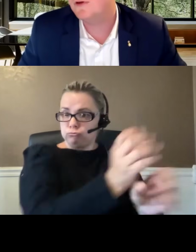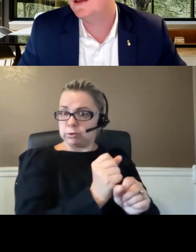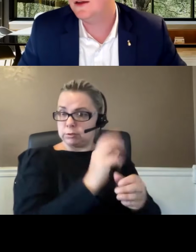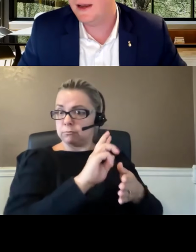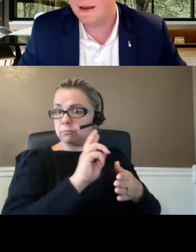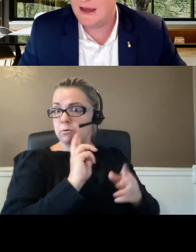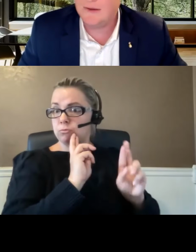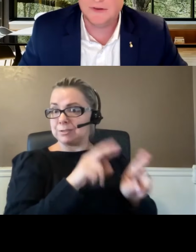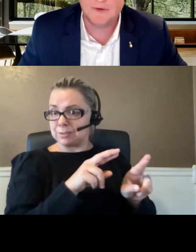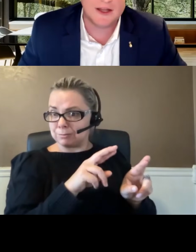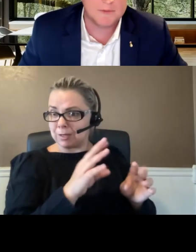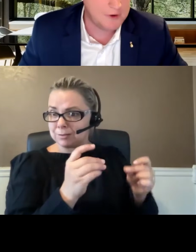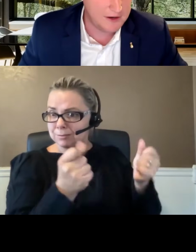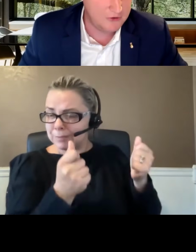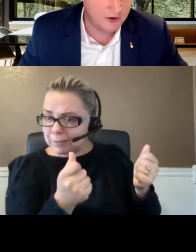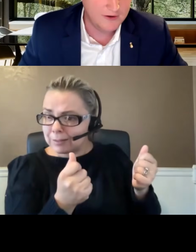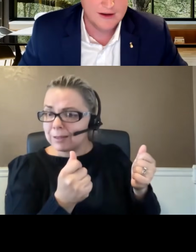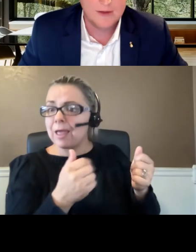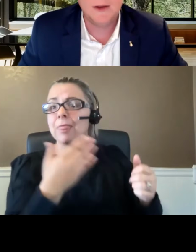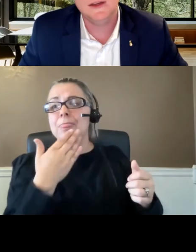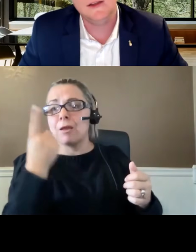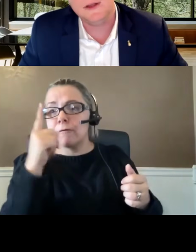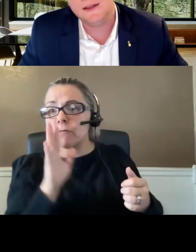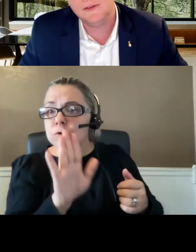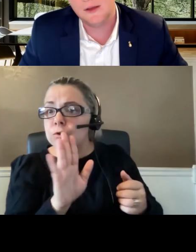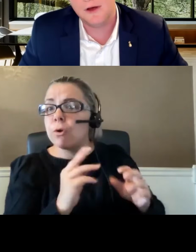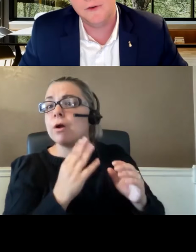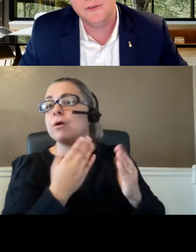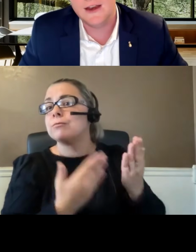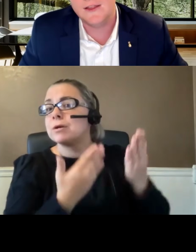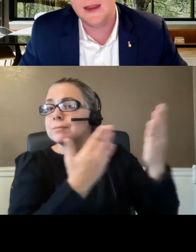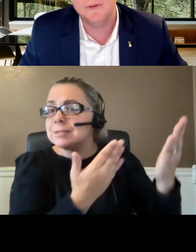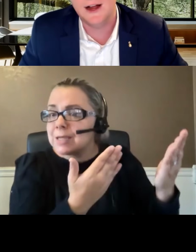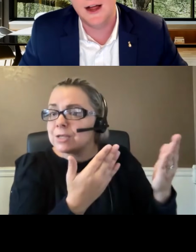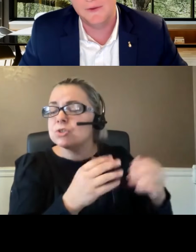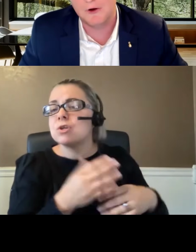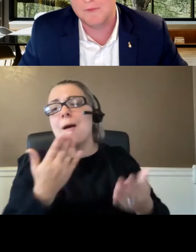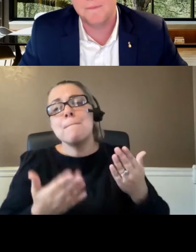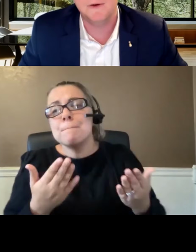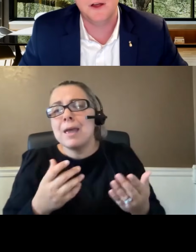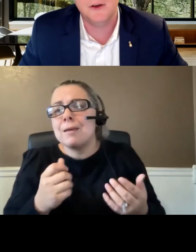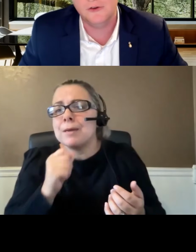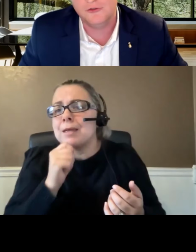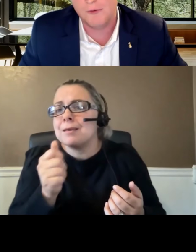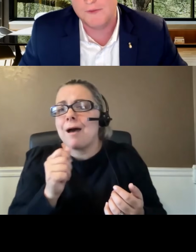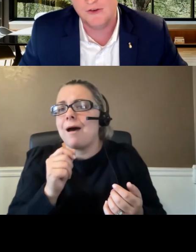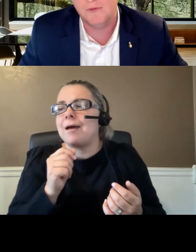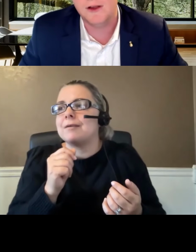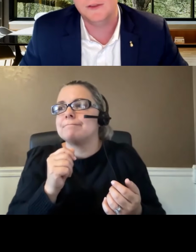you know. And and he was never telling me more than he should, but he would give me at least some understanding that it was on the roadmap, that it was understood what the issue was,